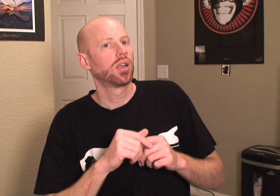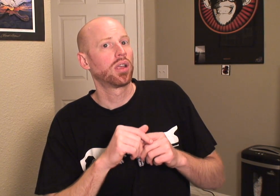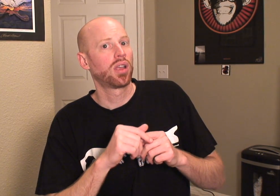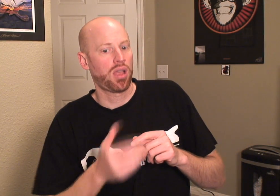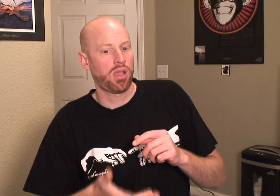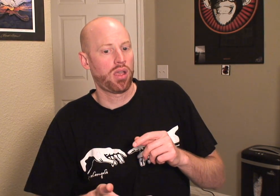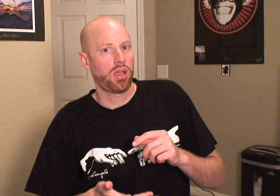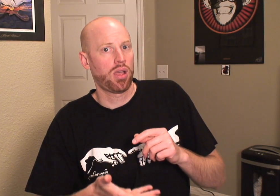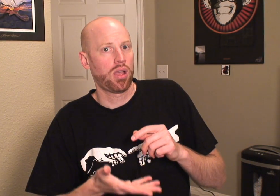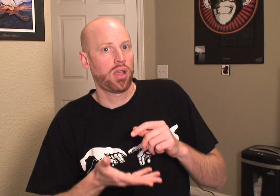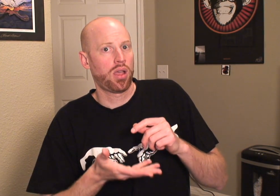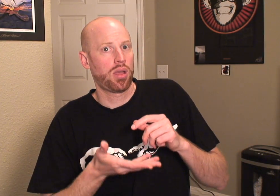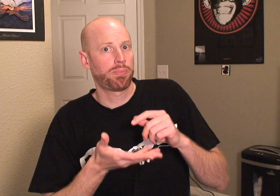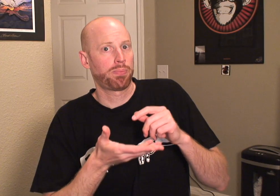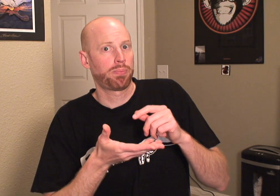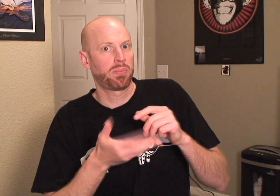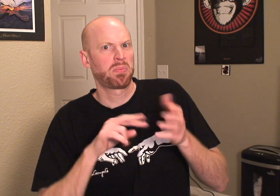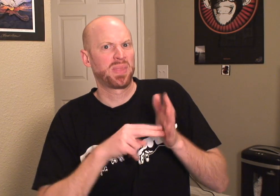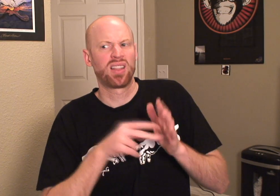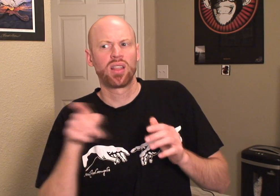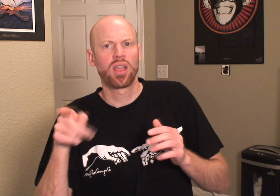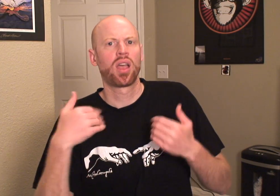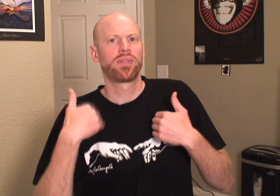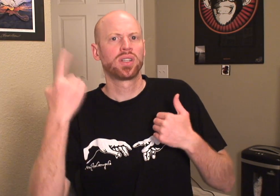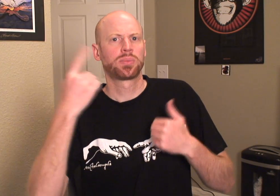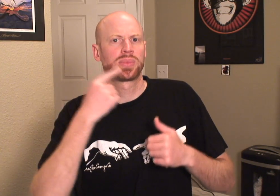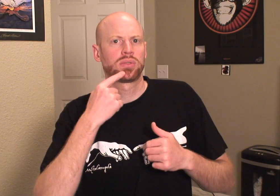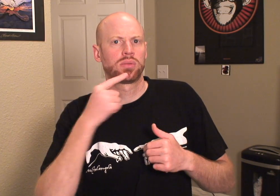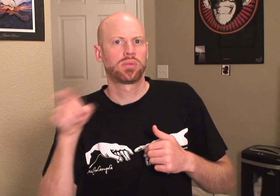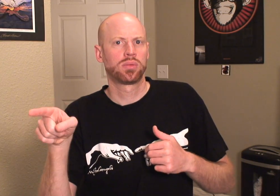in a deliberate manner, this is understood to mean that s/he